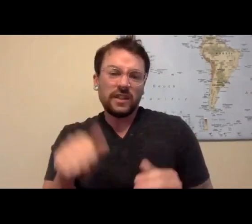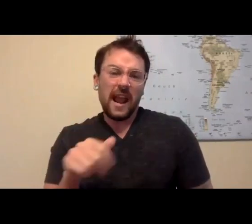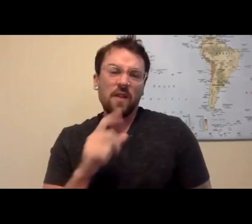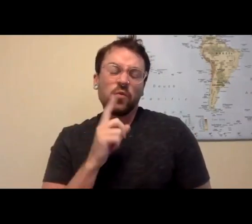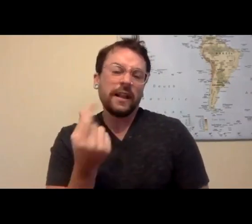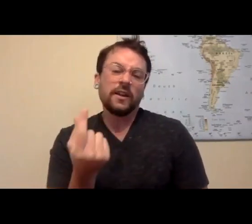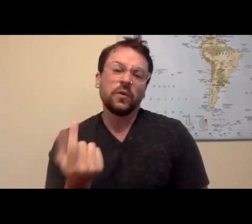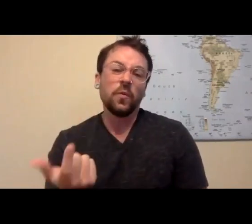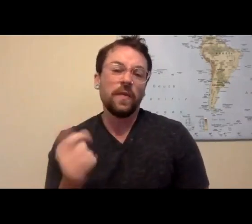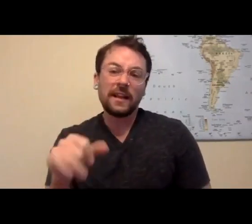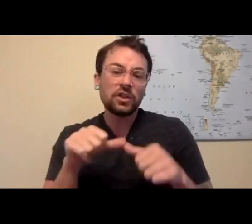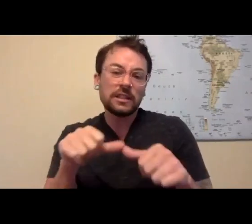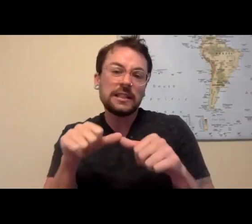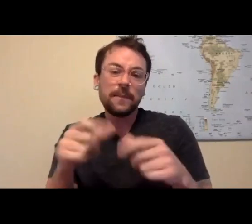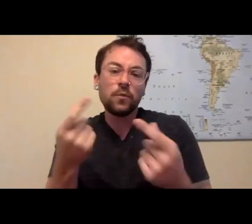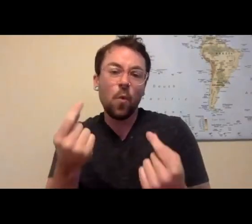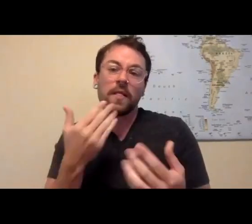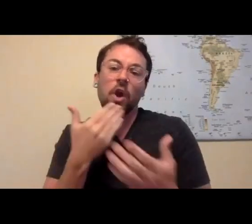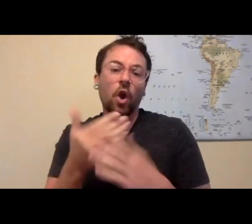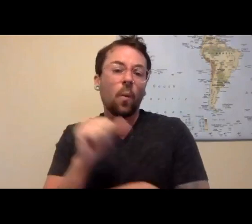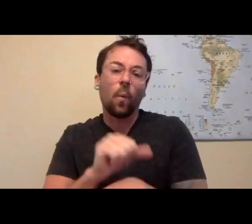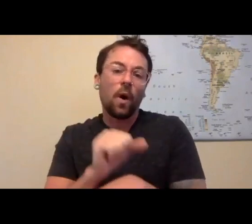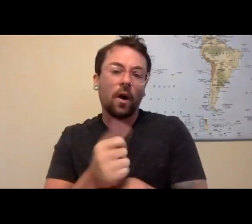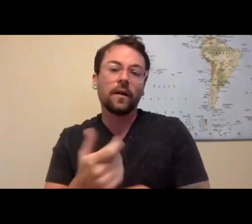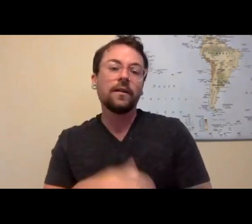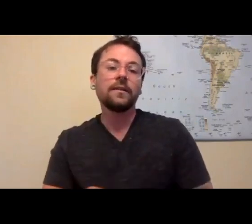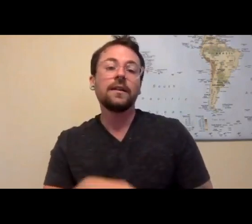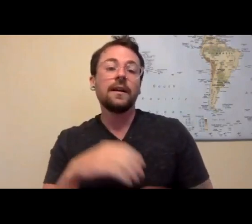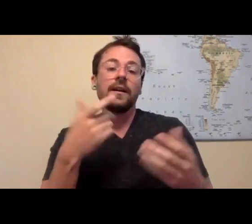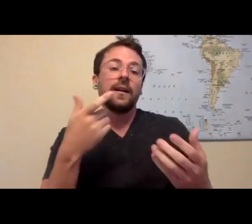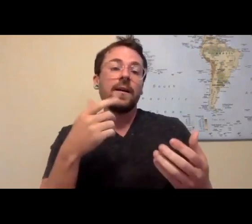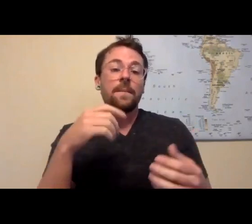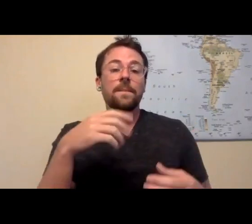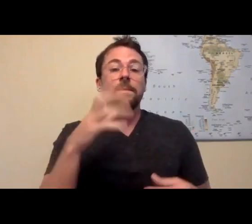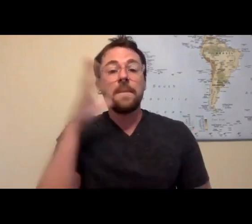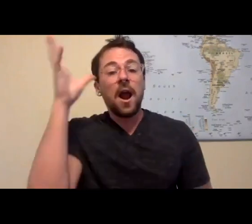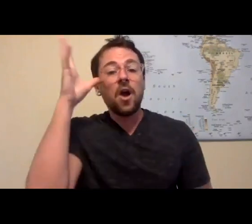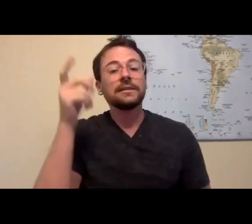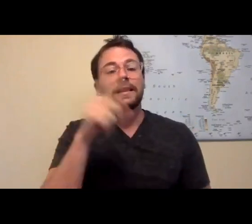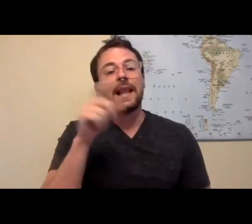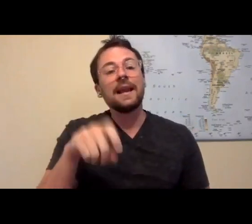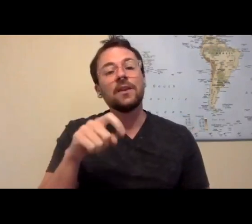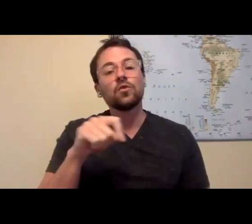And there's really nothing that a teacher can do in those types of situationings.